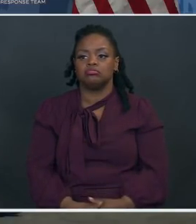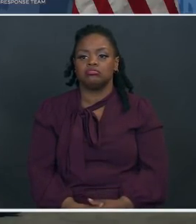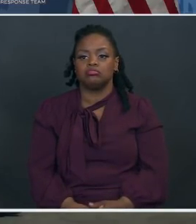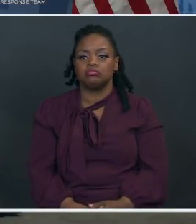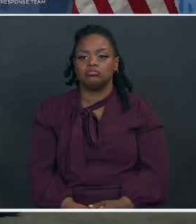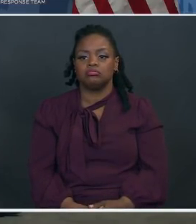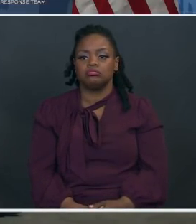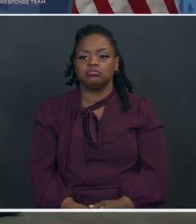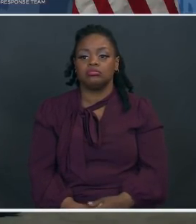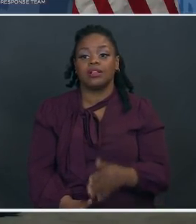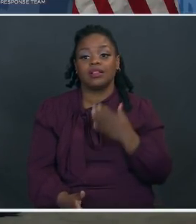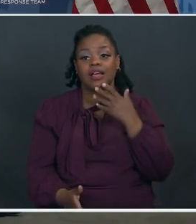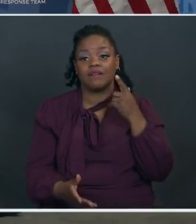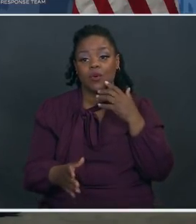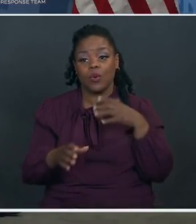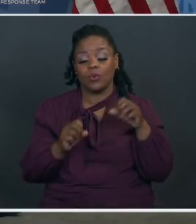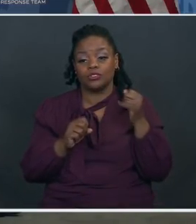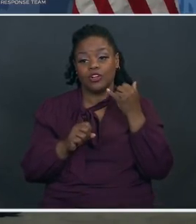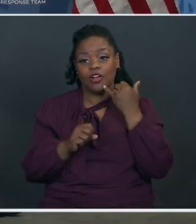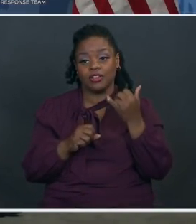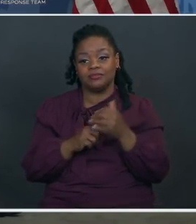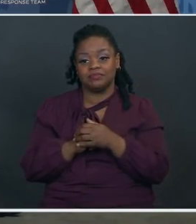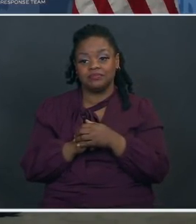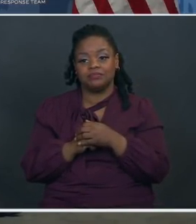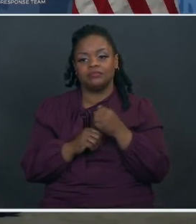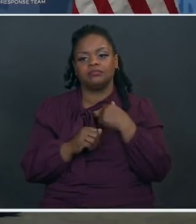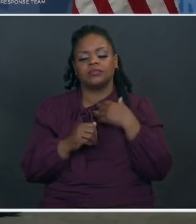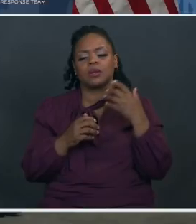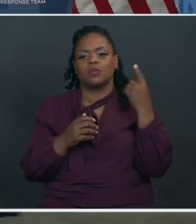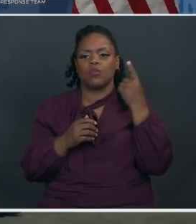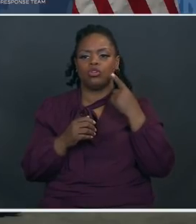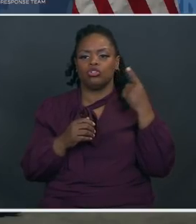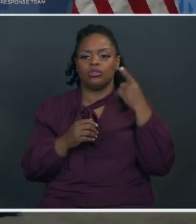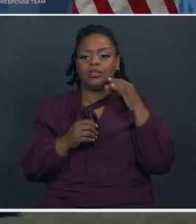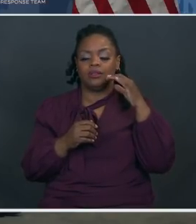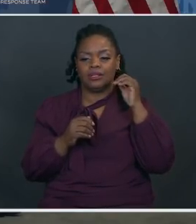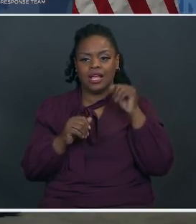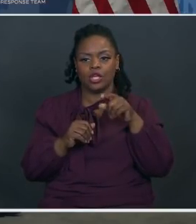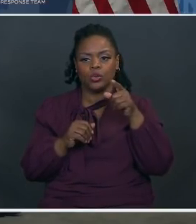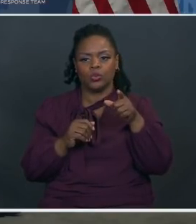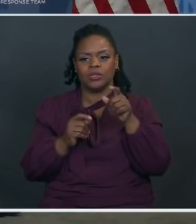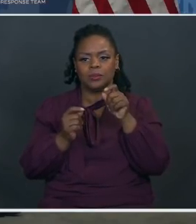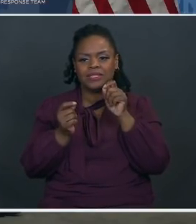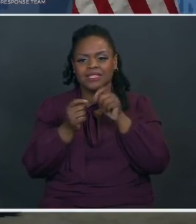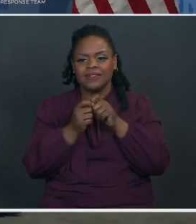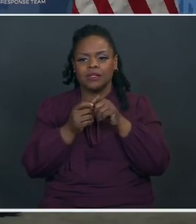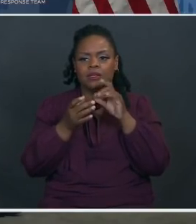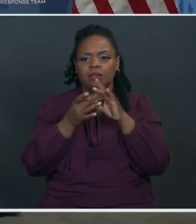I appreciate it. I was wondering if you could be specific about what you will not be able to do